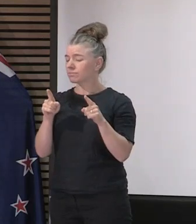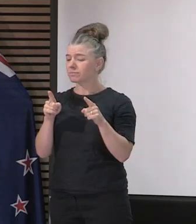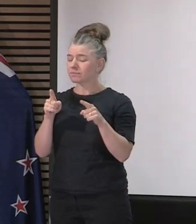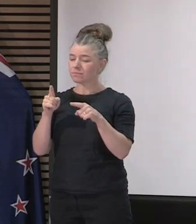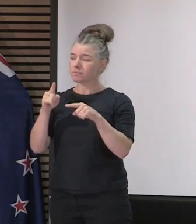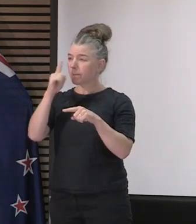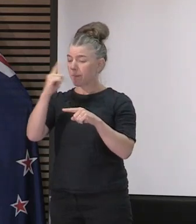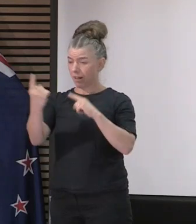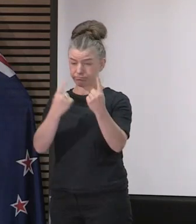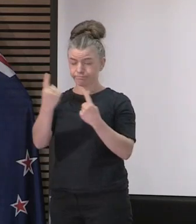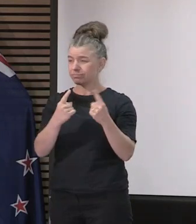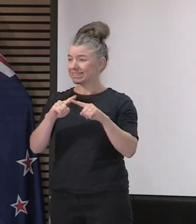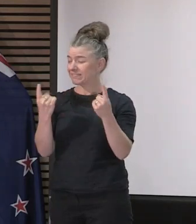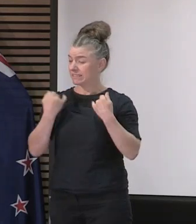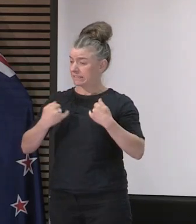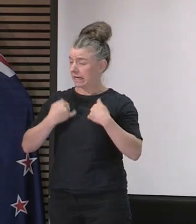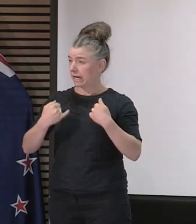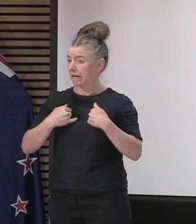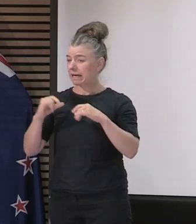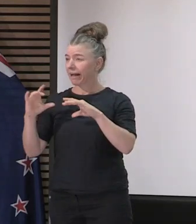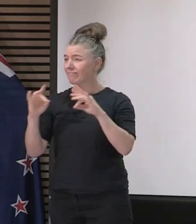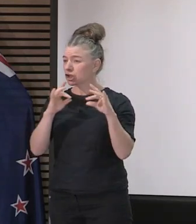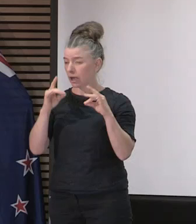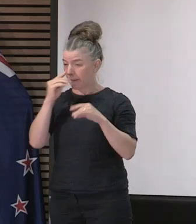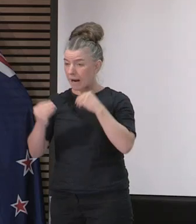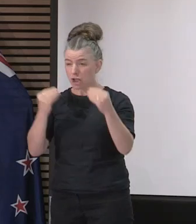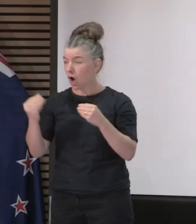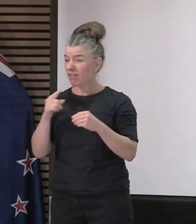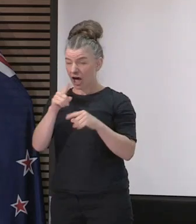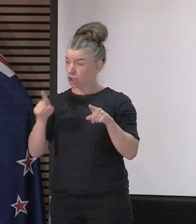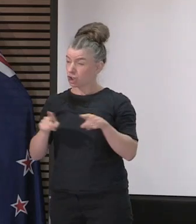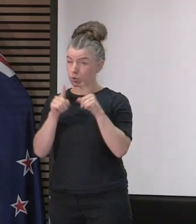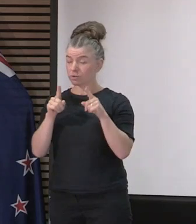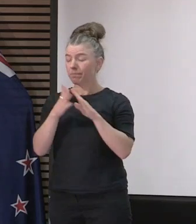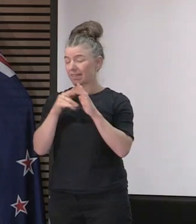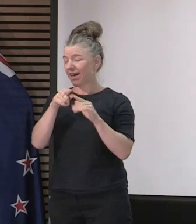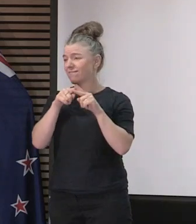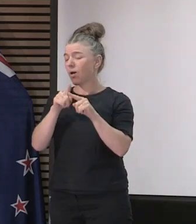in all sorts of healthcare settings are dealing with infected people, people with